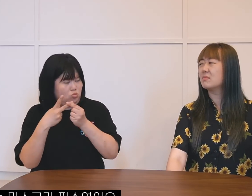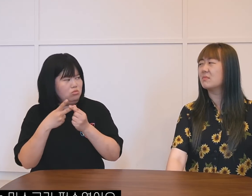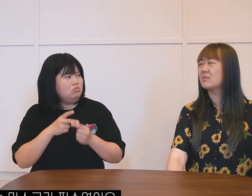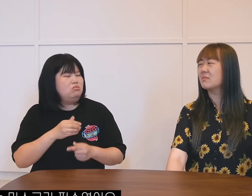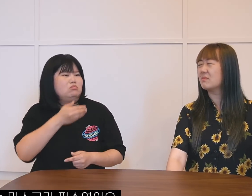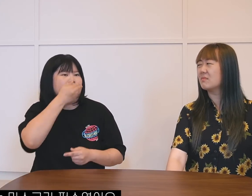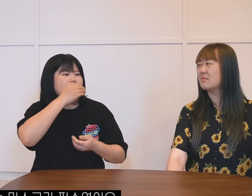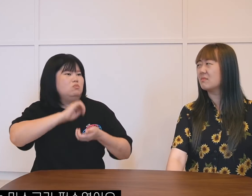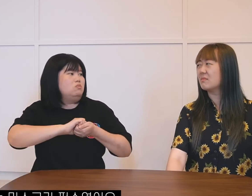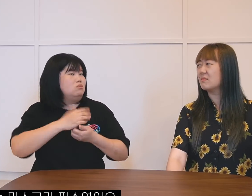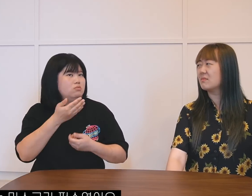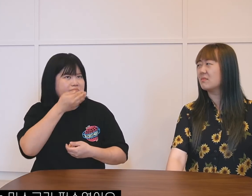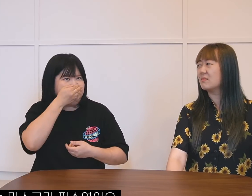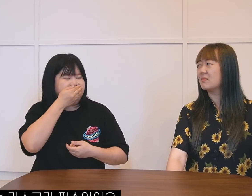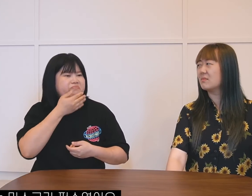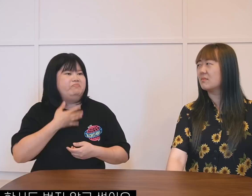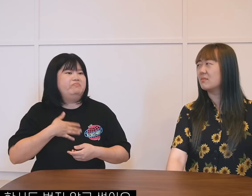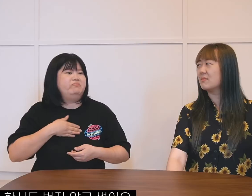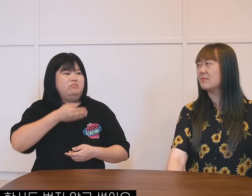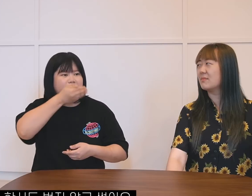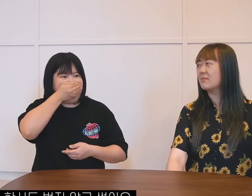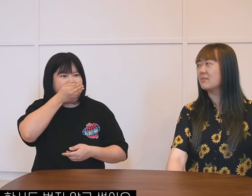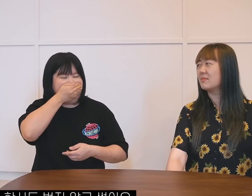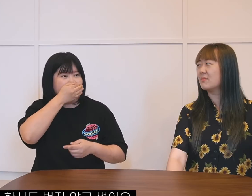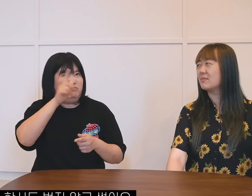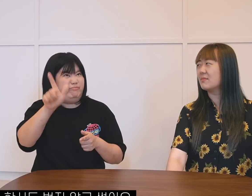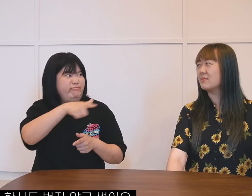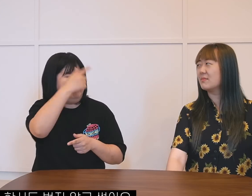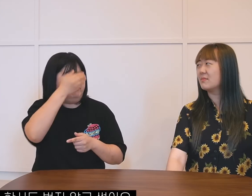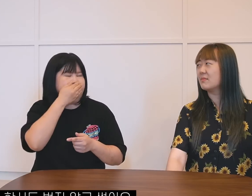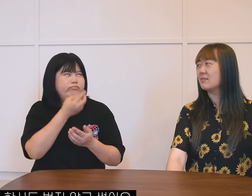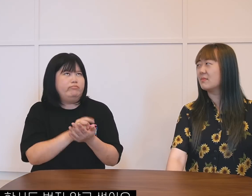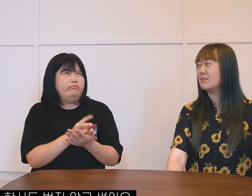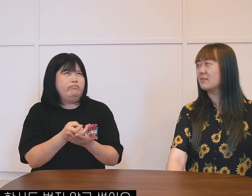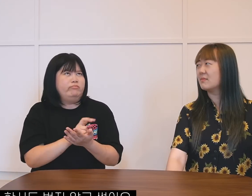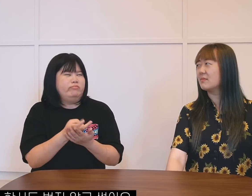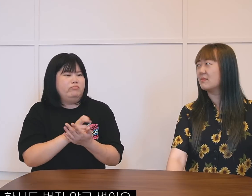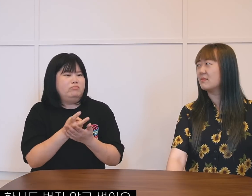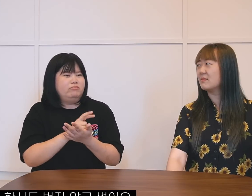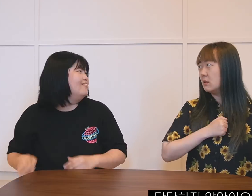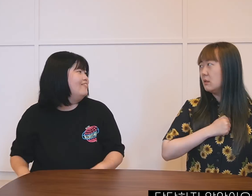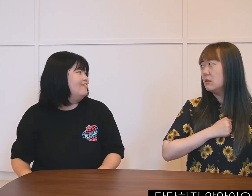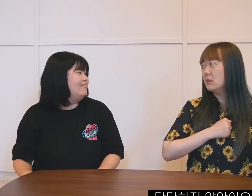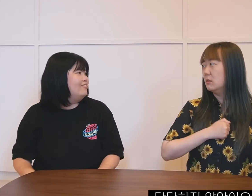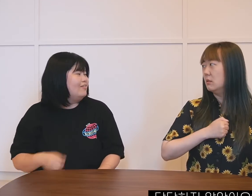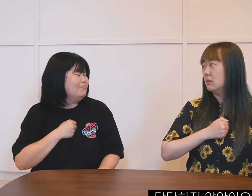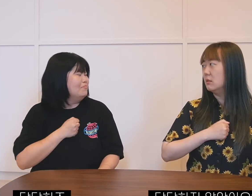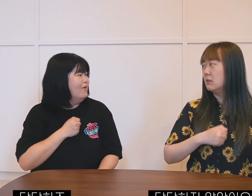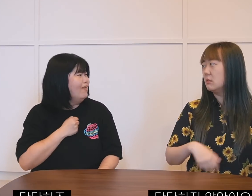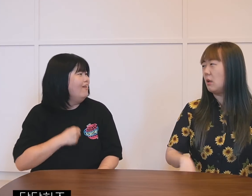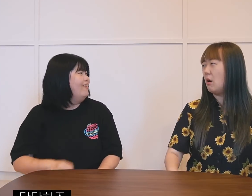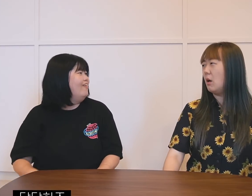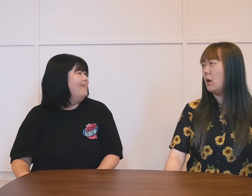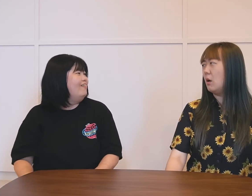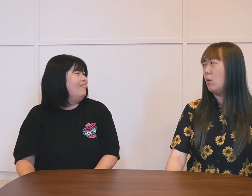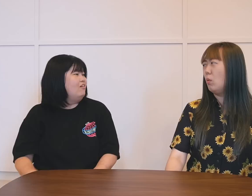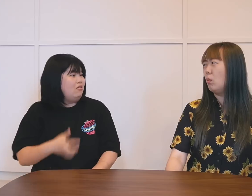and second, a mask was a must. I put on her mask without taking off for a second. Wasn't it frustrating? - It's frustrating.